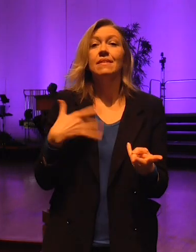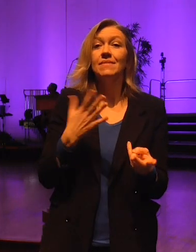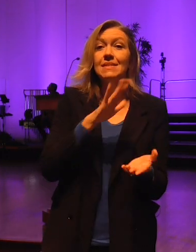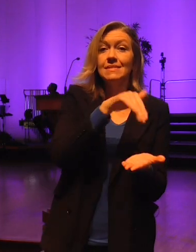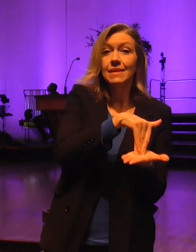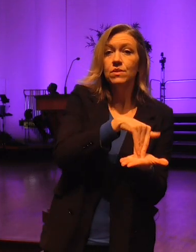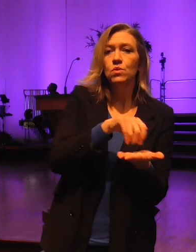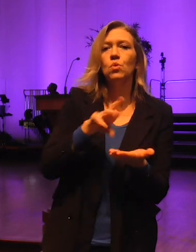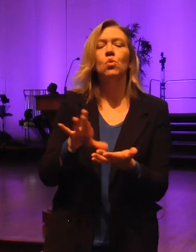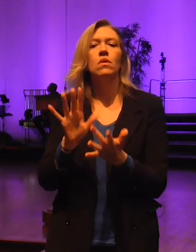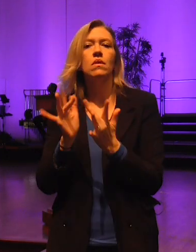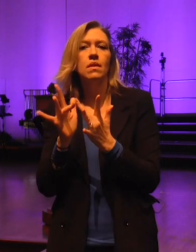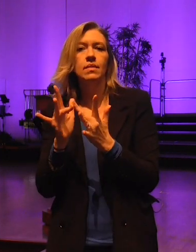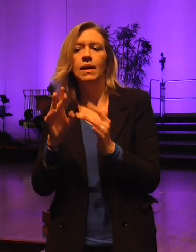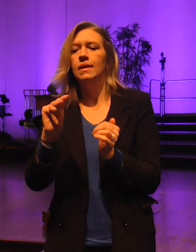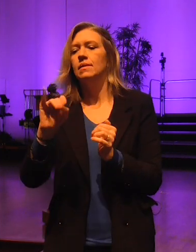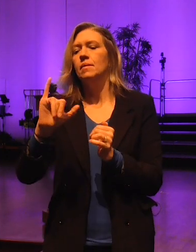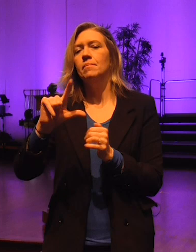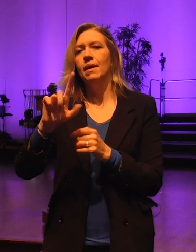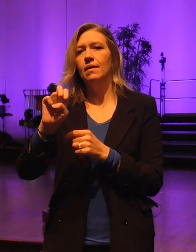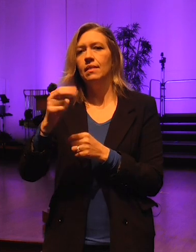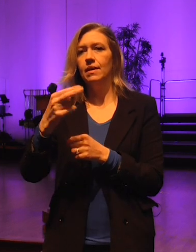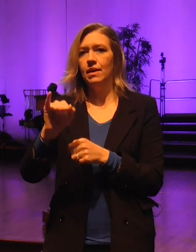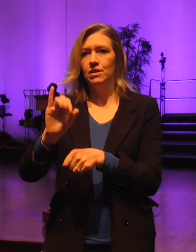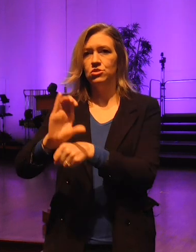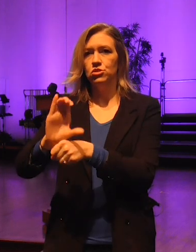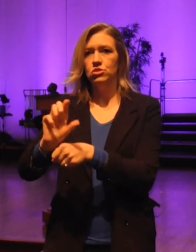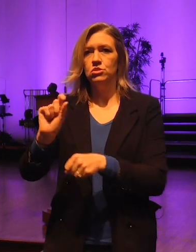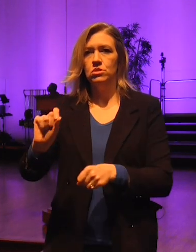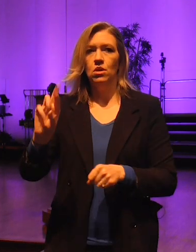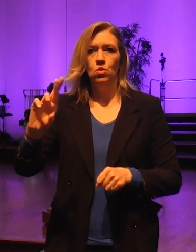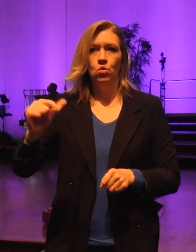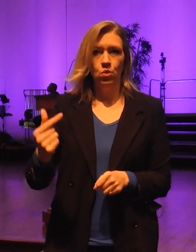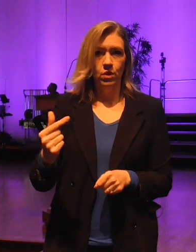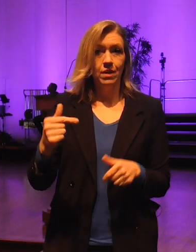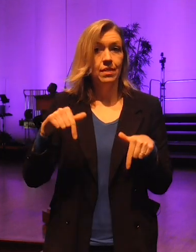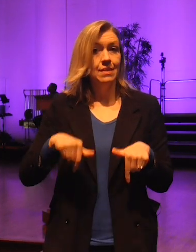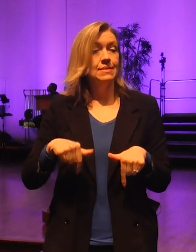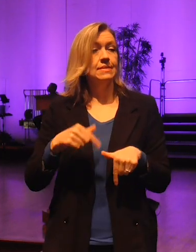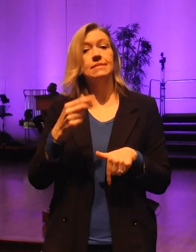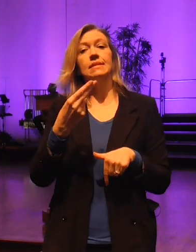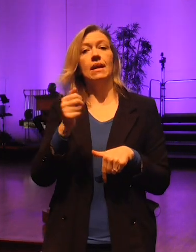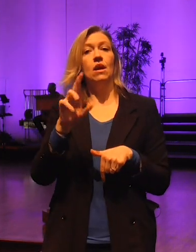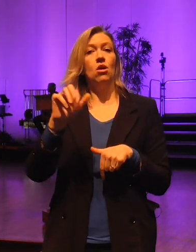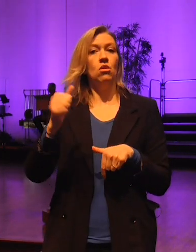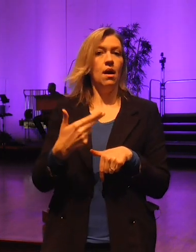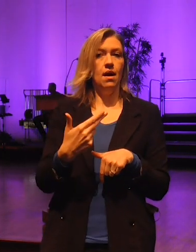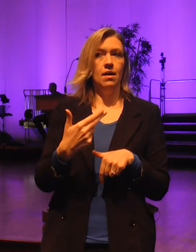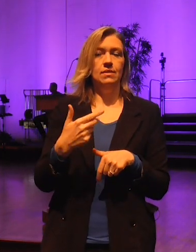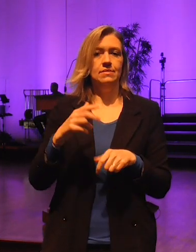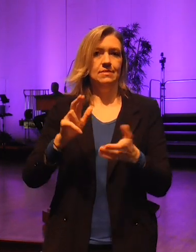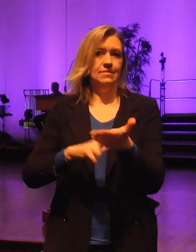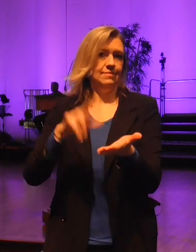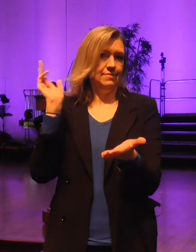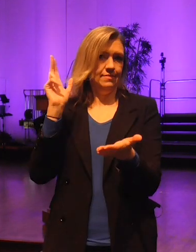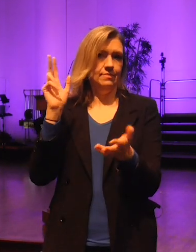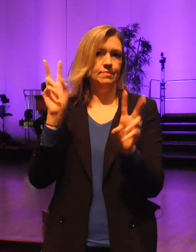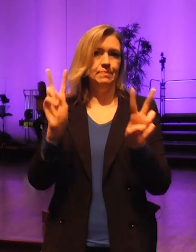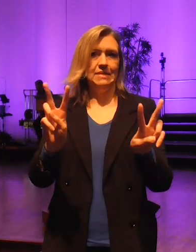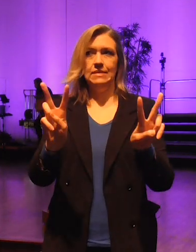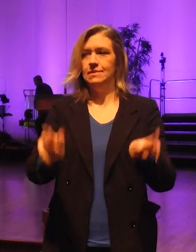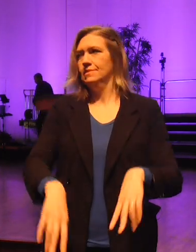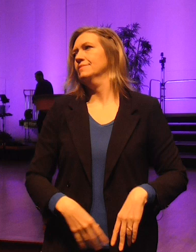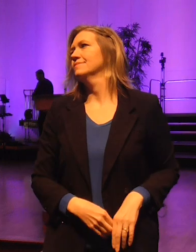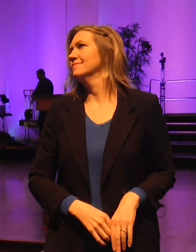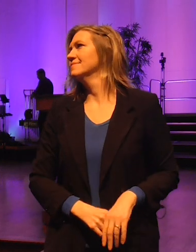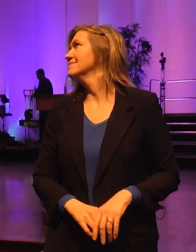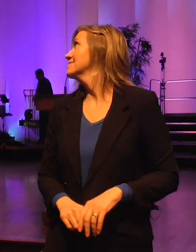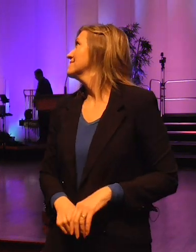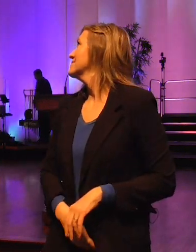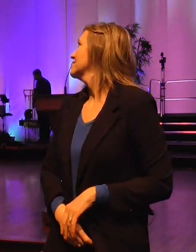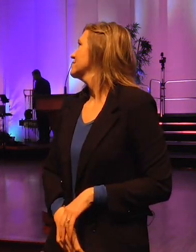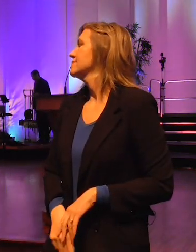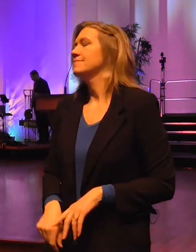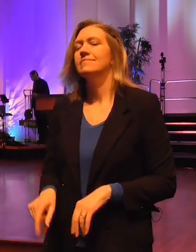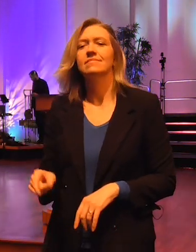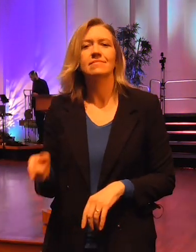us online at migh church.org this is Hara the palindrome signing off peace oh that's funny so